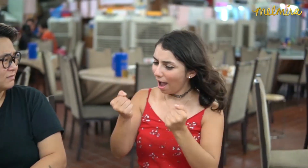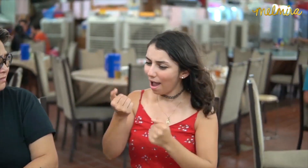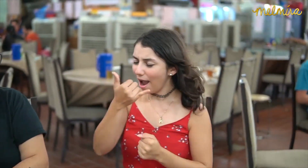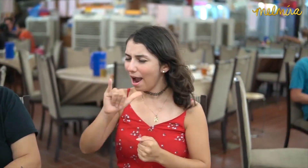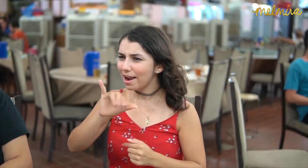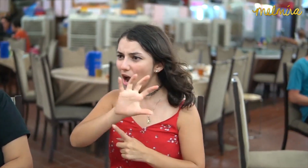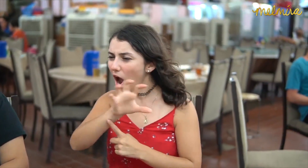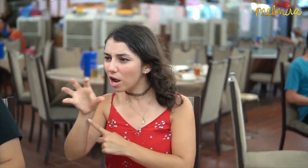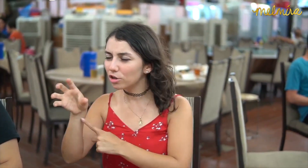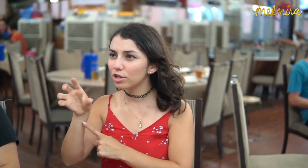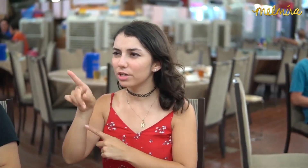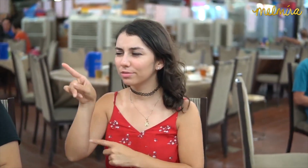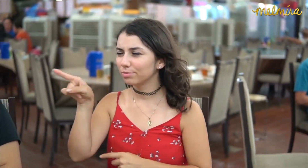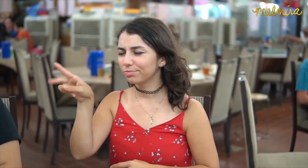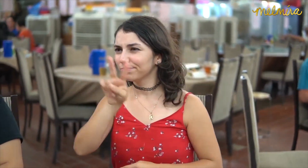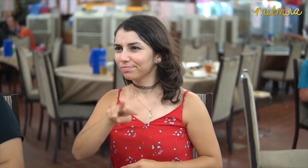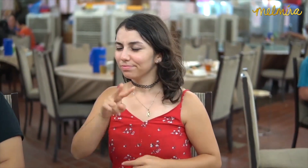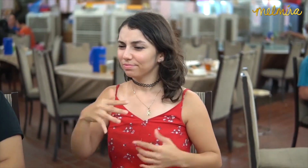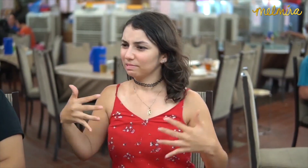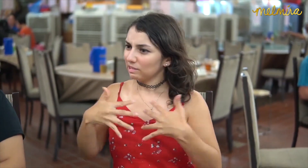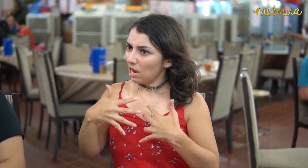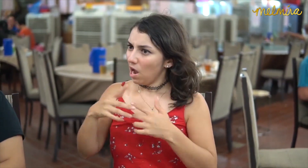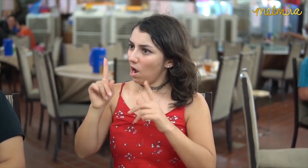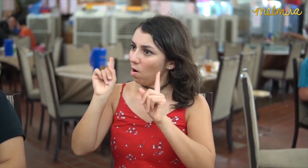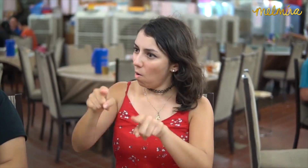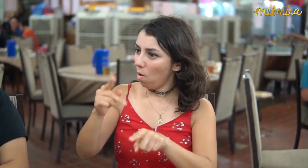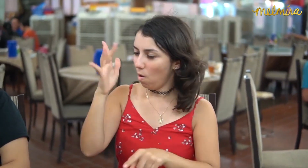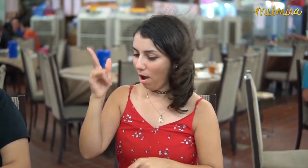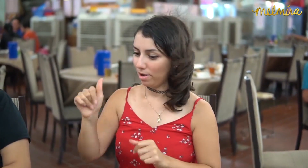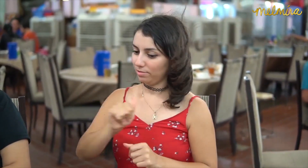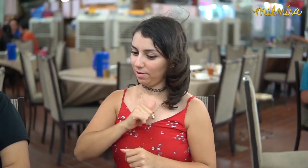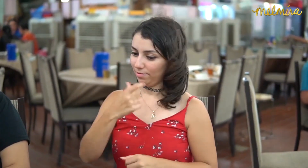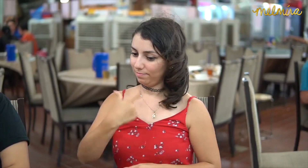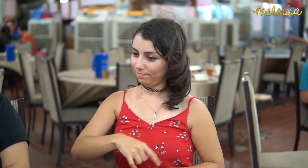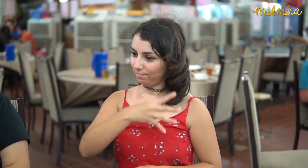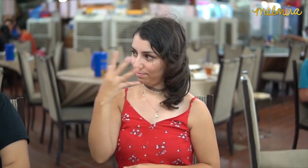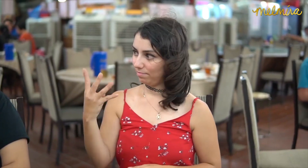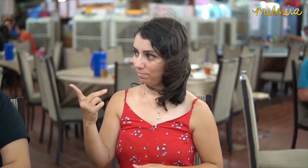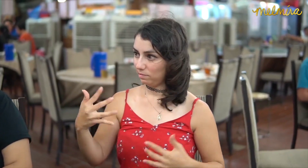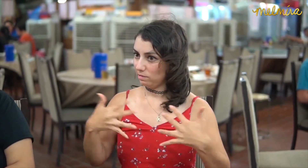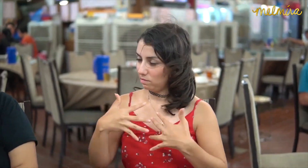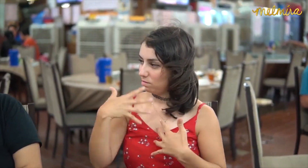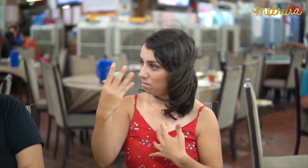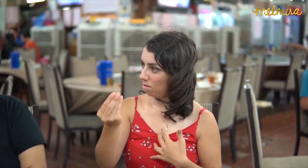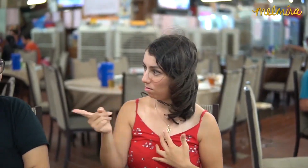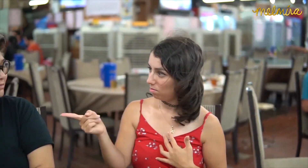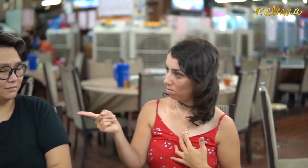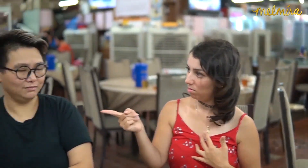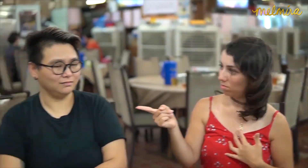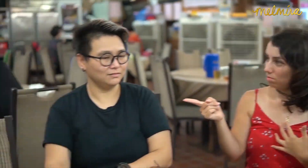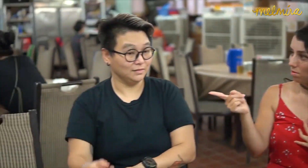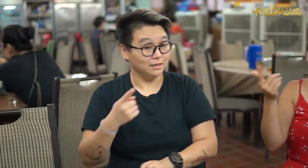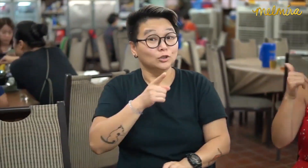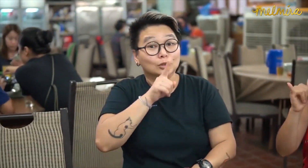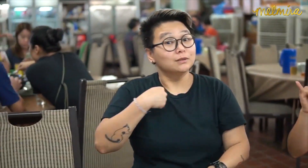Did you have any country that you were scared to visit, because of you being a LGBTQ+ traveler? Were you ever scared?